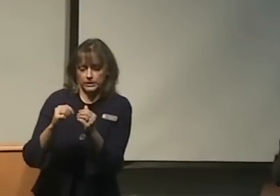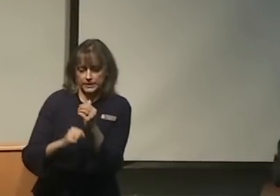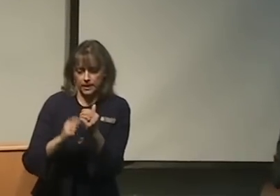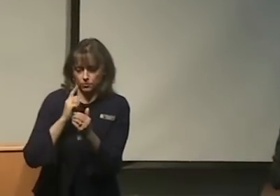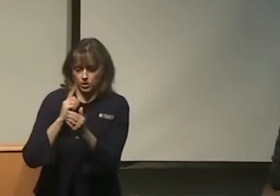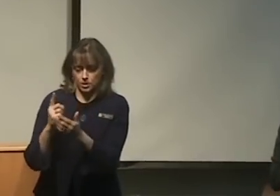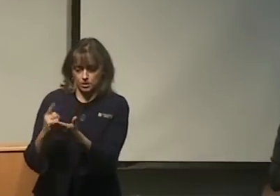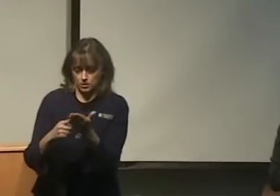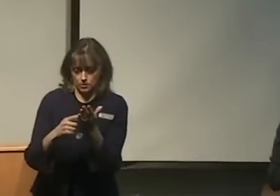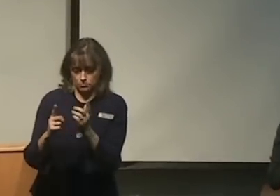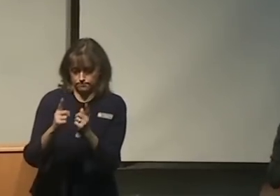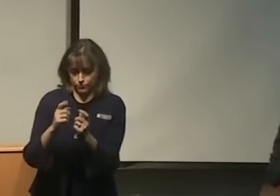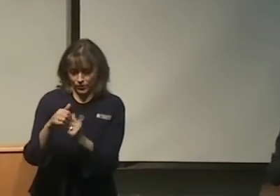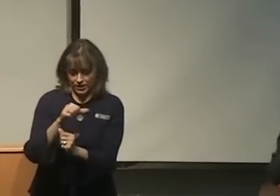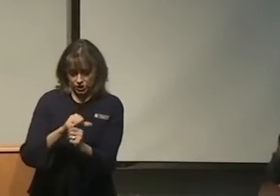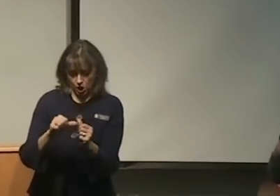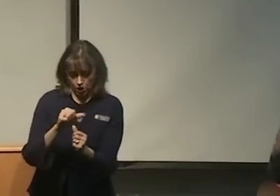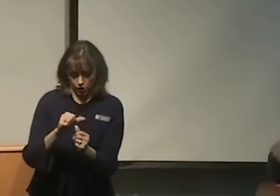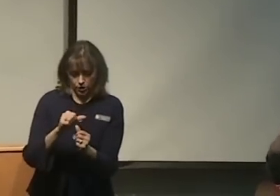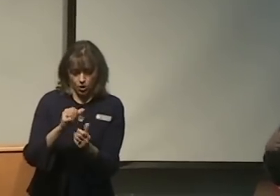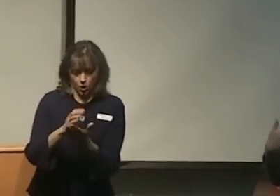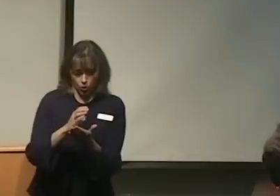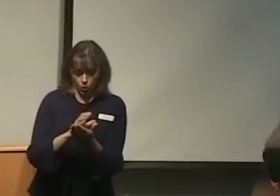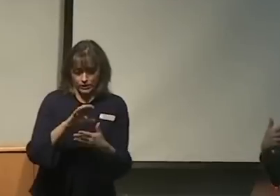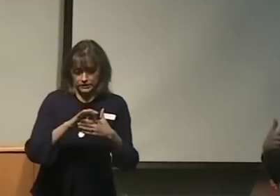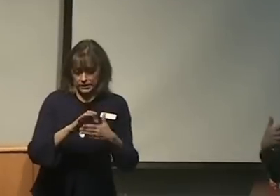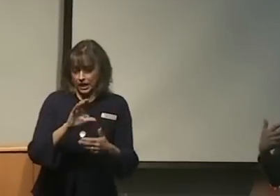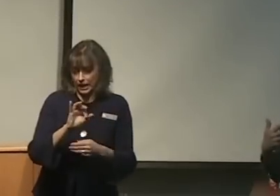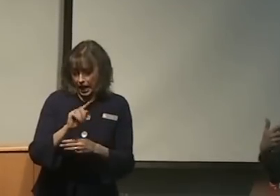etc. This morning I'm mostly going to make the case